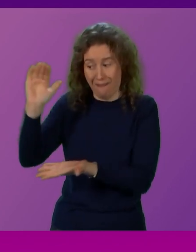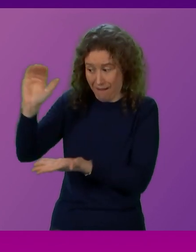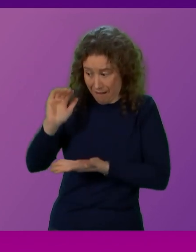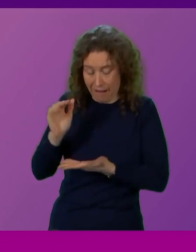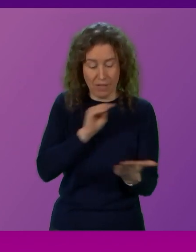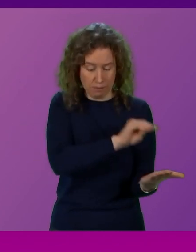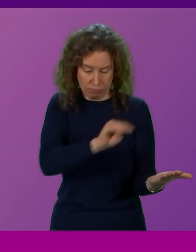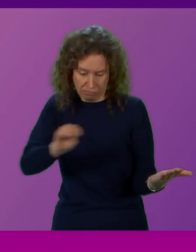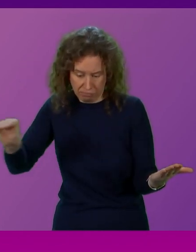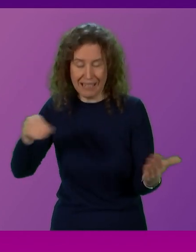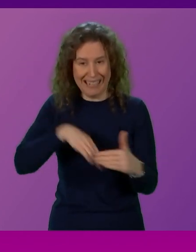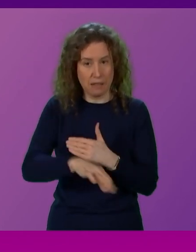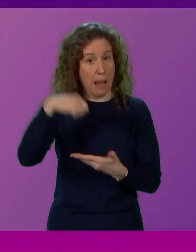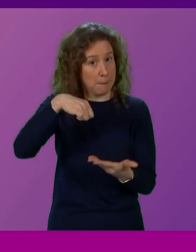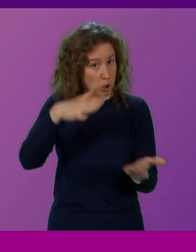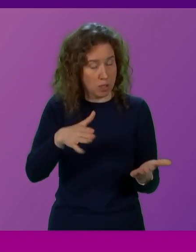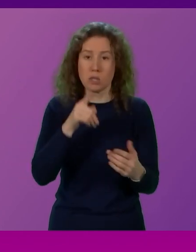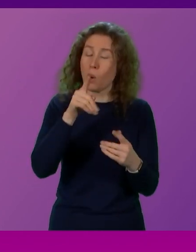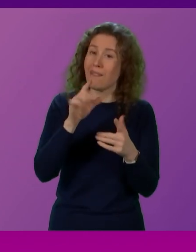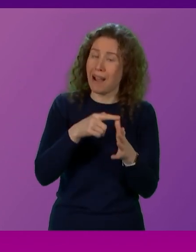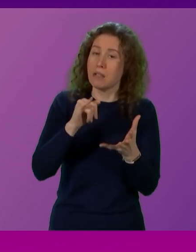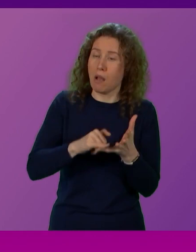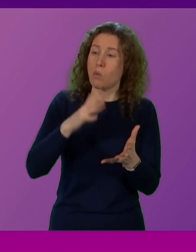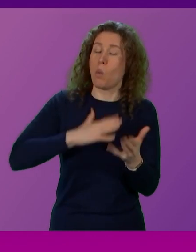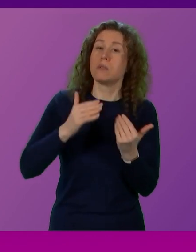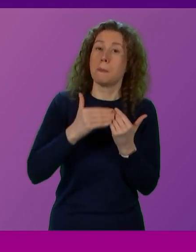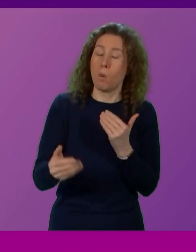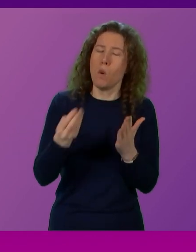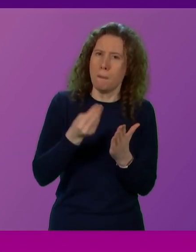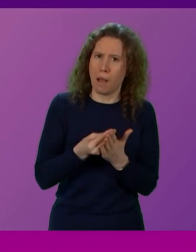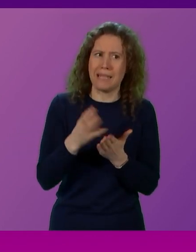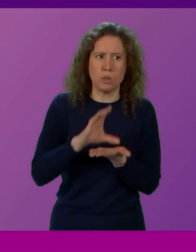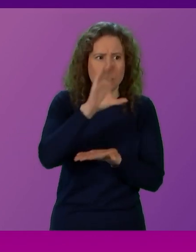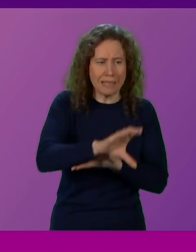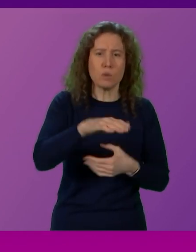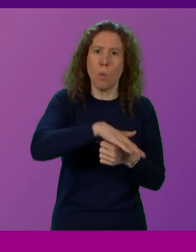If it is Anas Sarwar’s proposition that he would like more money to go to local government,